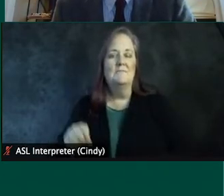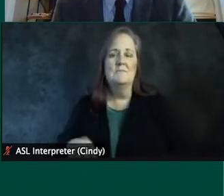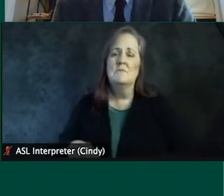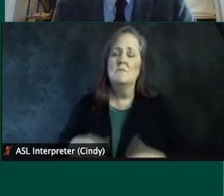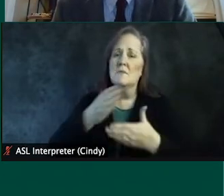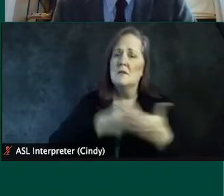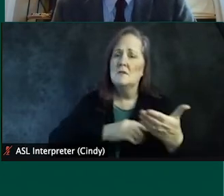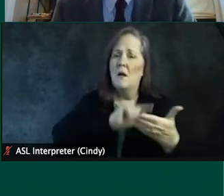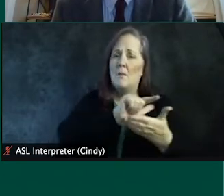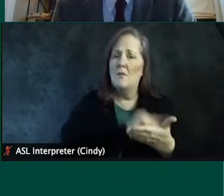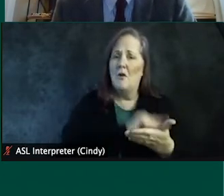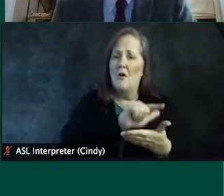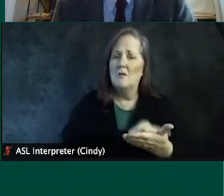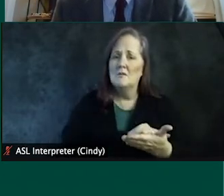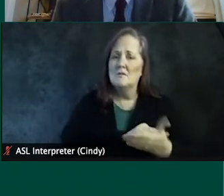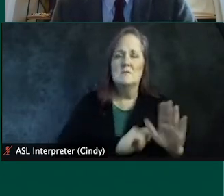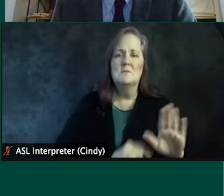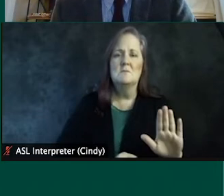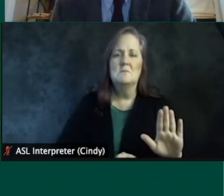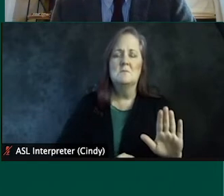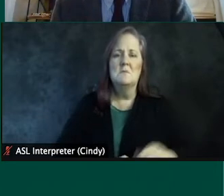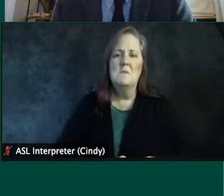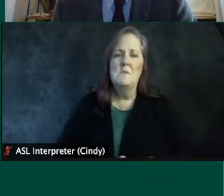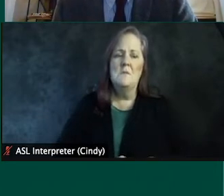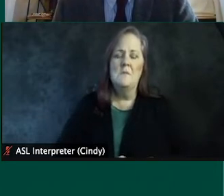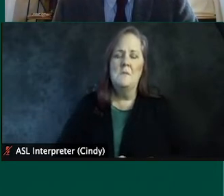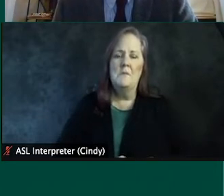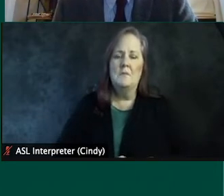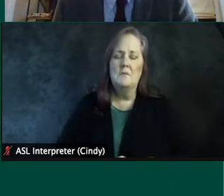and delivery companies, there are a few benefits now